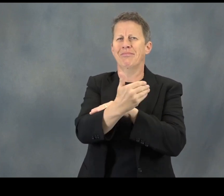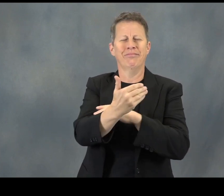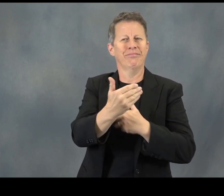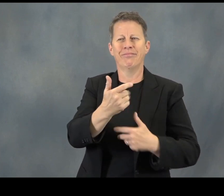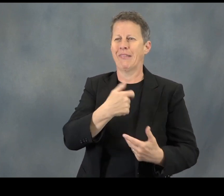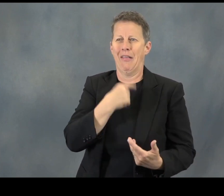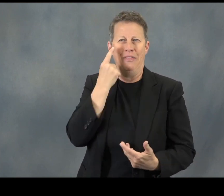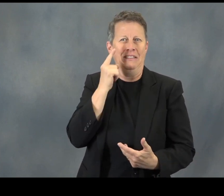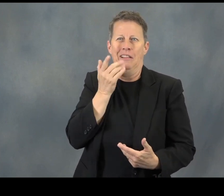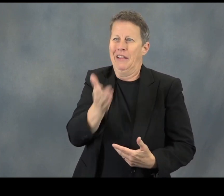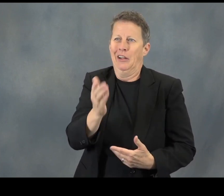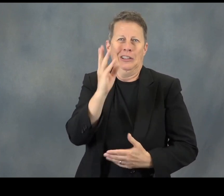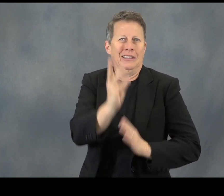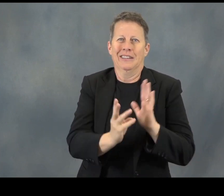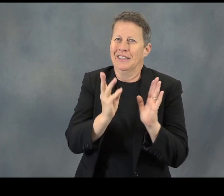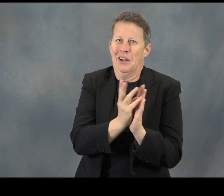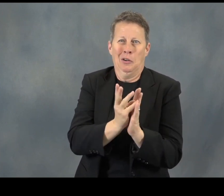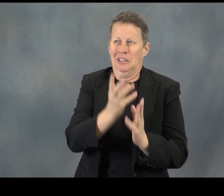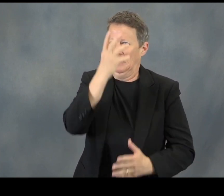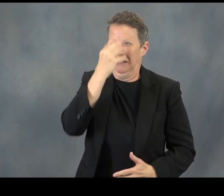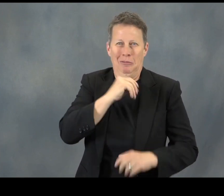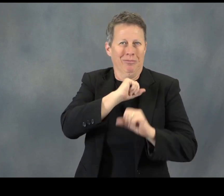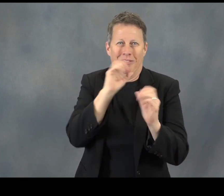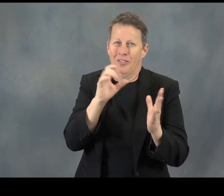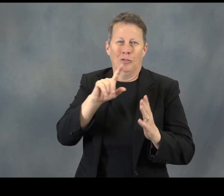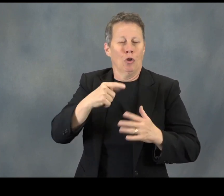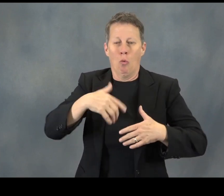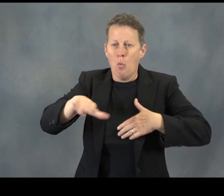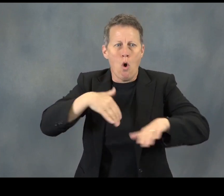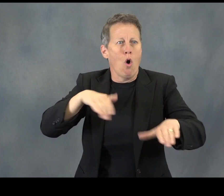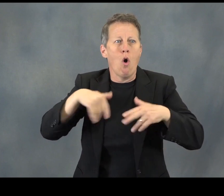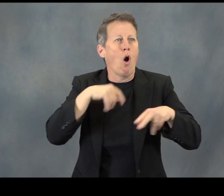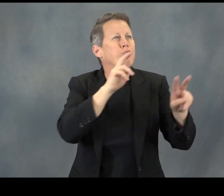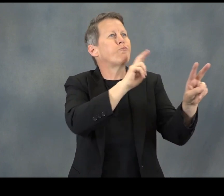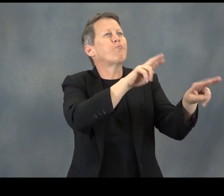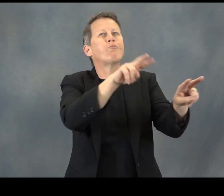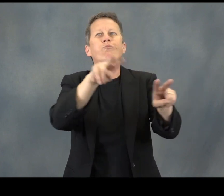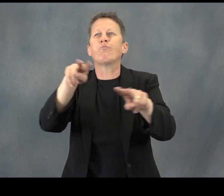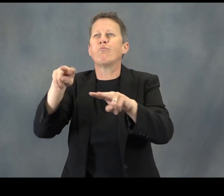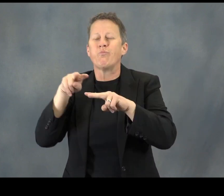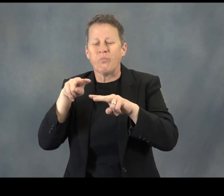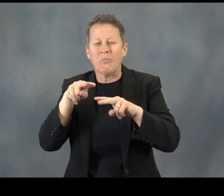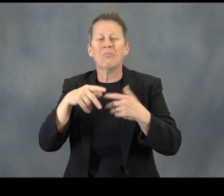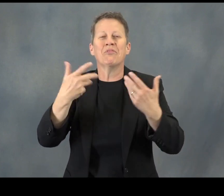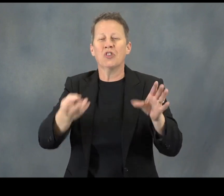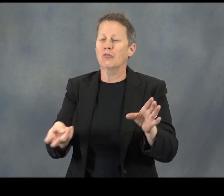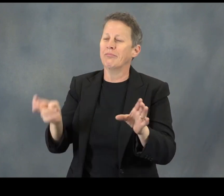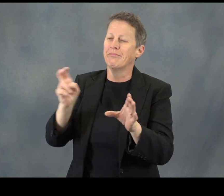I don't think we even slept. And we just travelled around the city by foot and then got back on our plane and